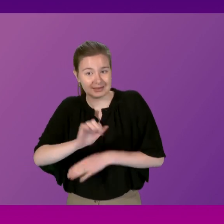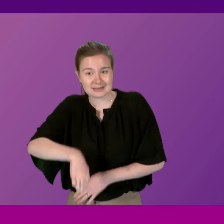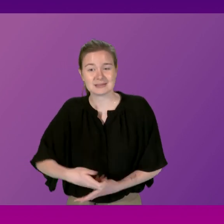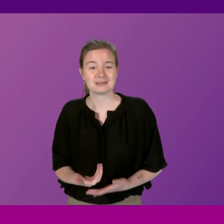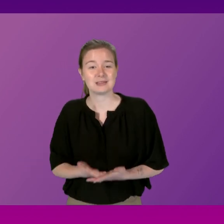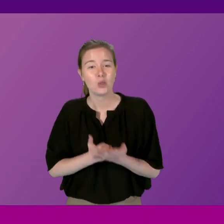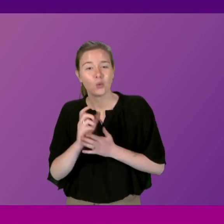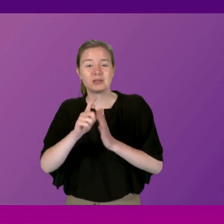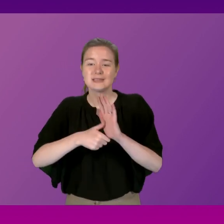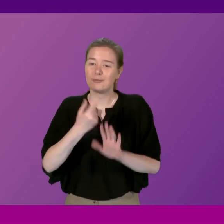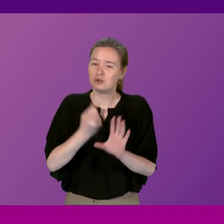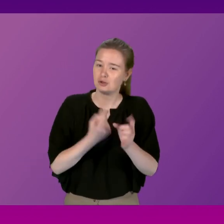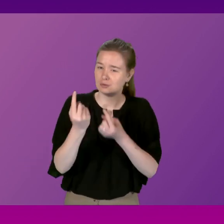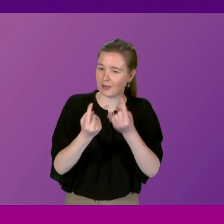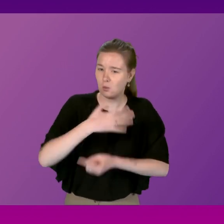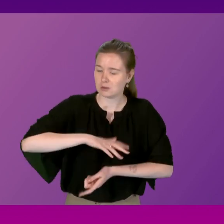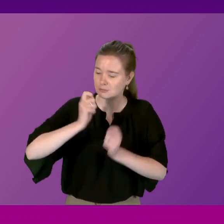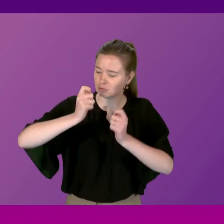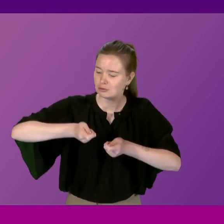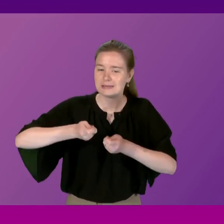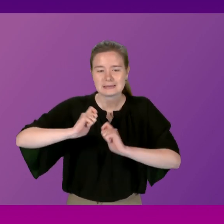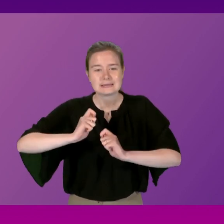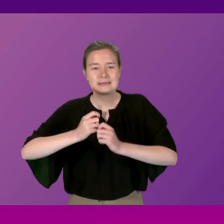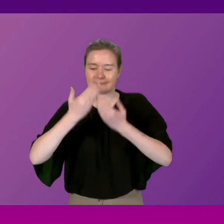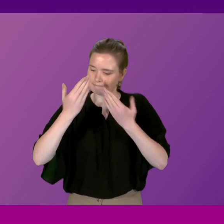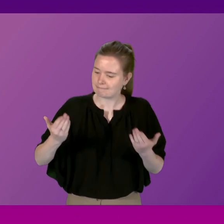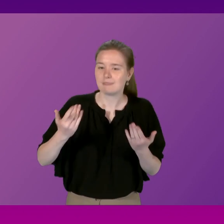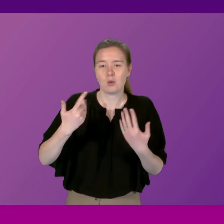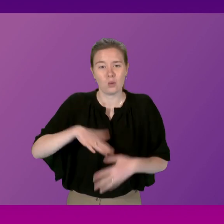During your disabled years, do you want to be treated with dignity and respect?